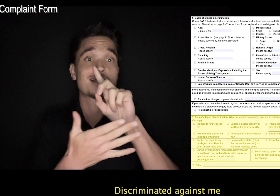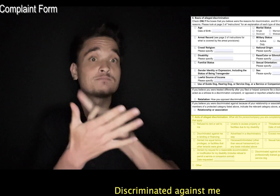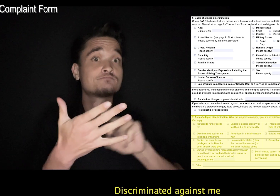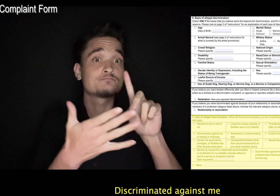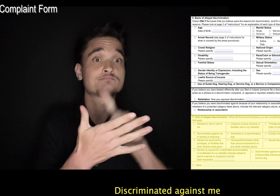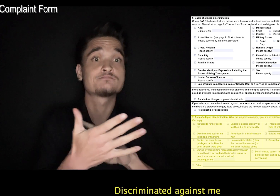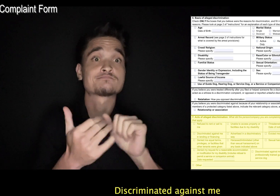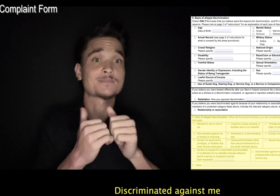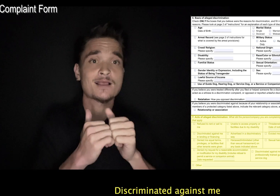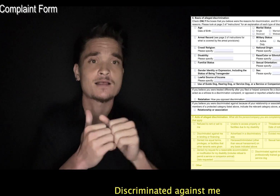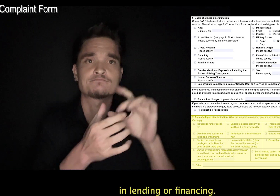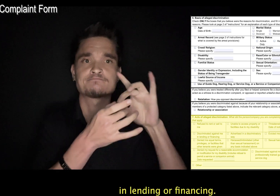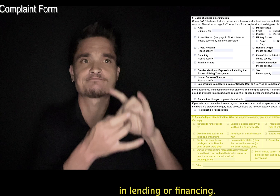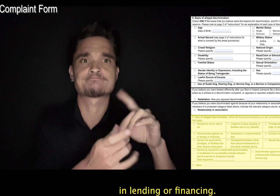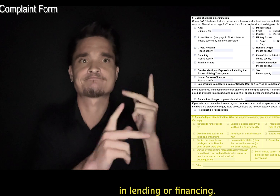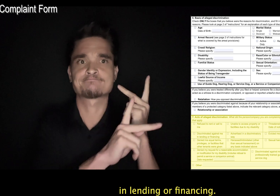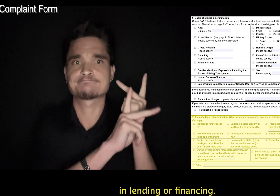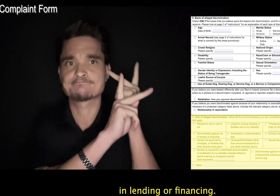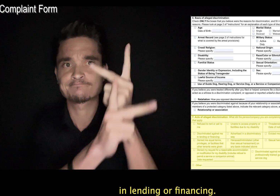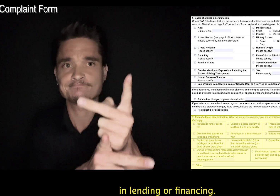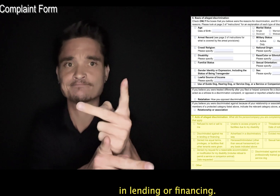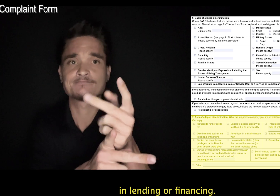Discriminated against me in lending or financing.